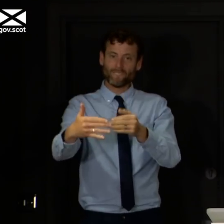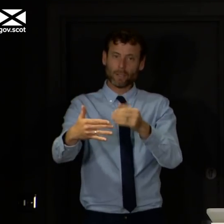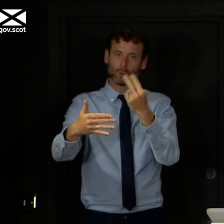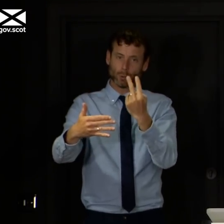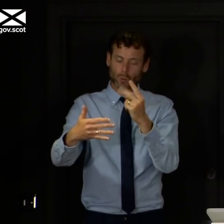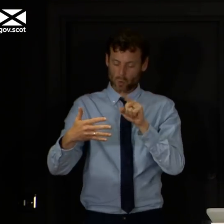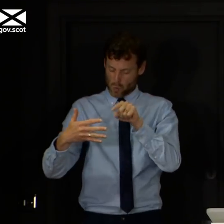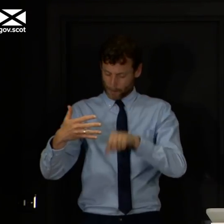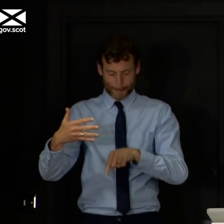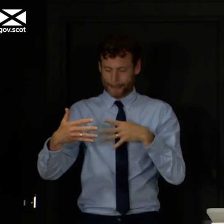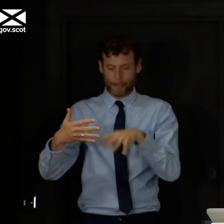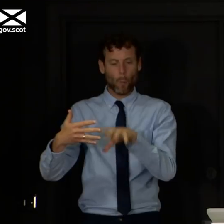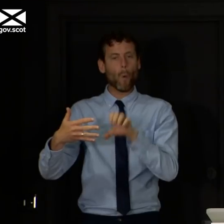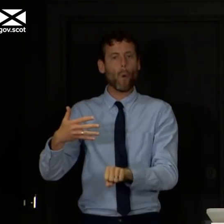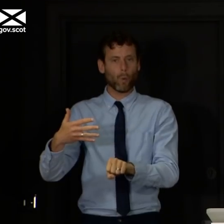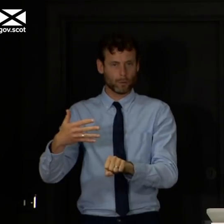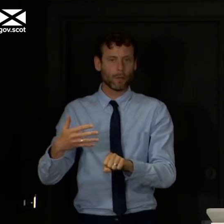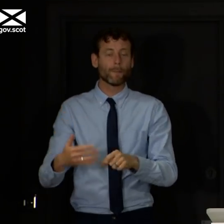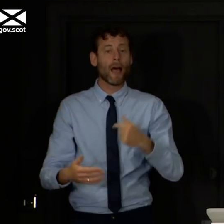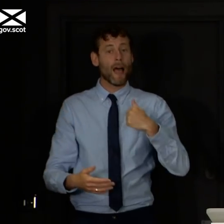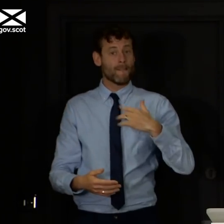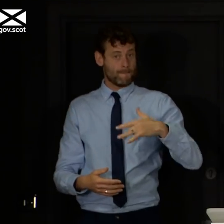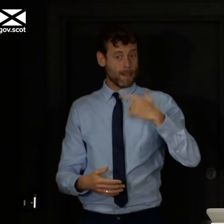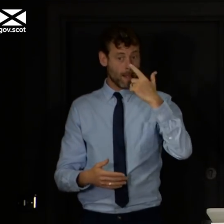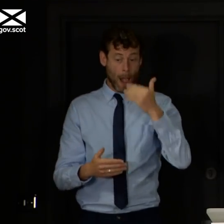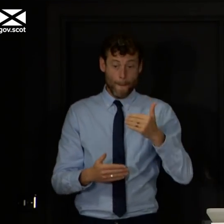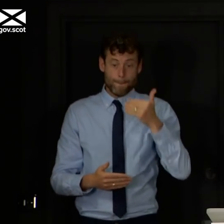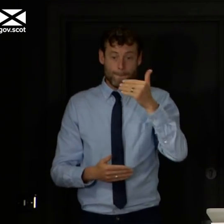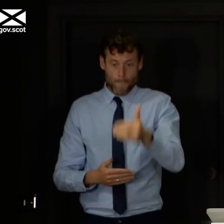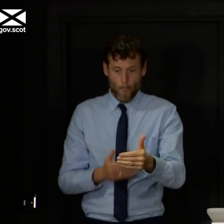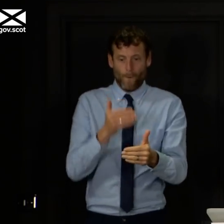of being able to ease more restrictions if we all stick to these rules for now. I will